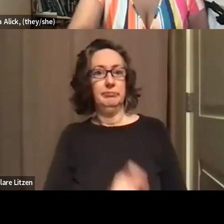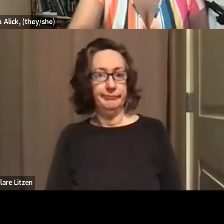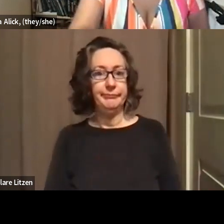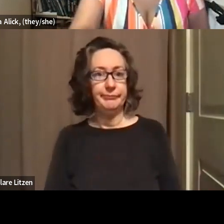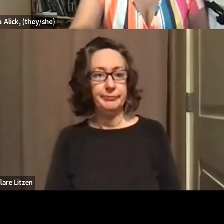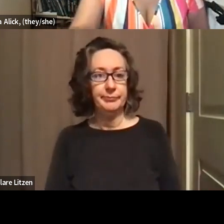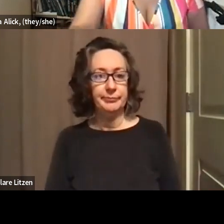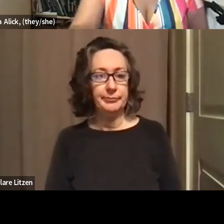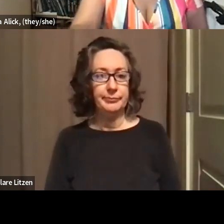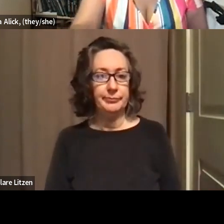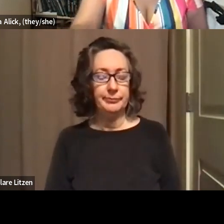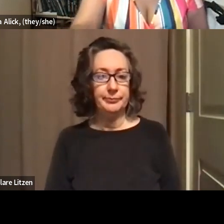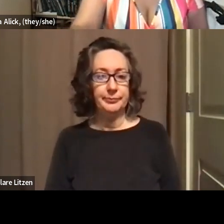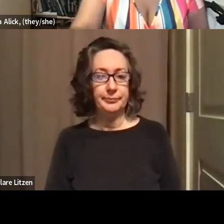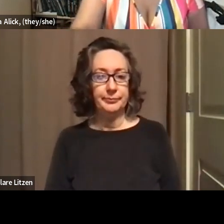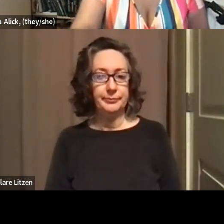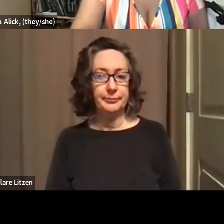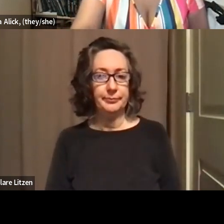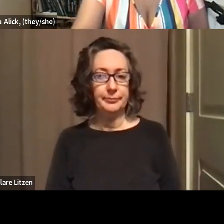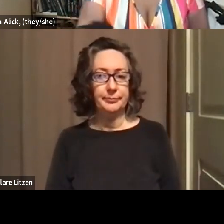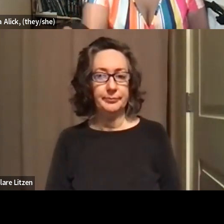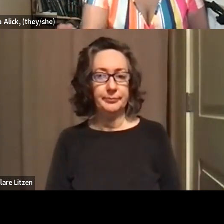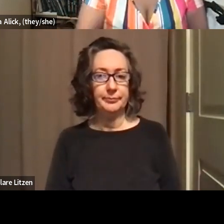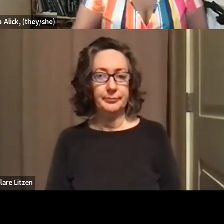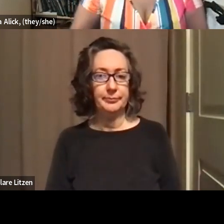King Khazm here.